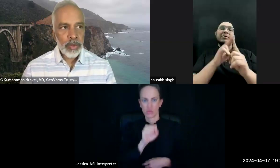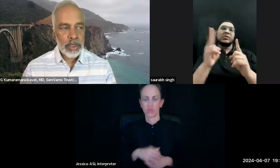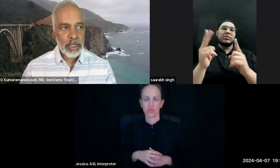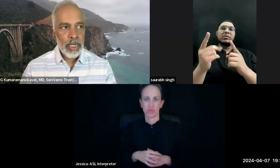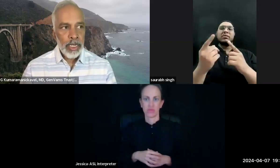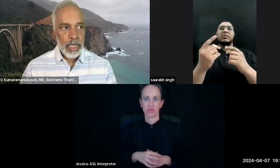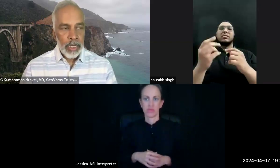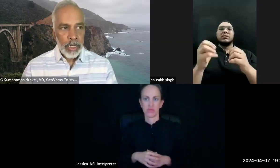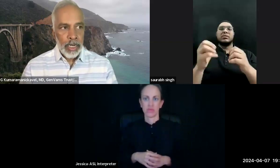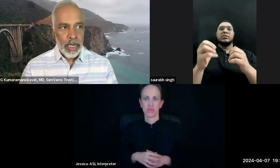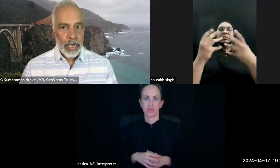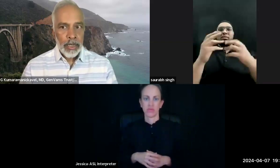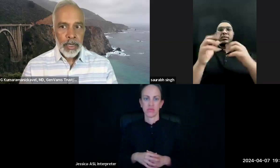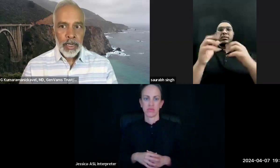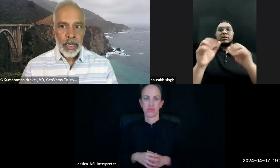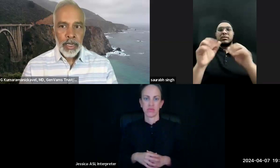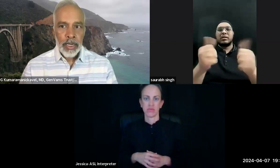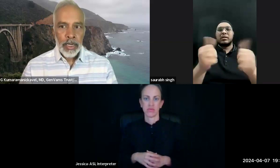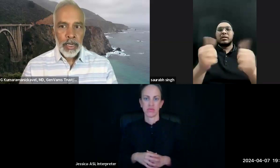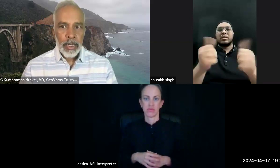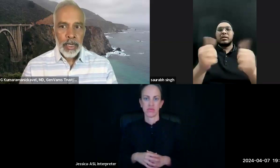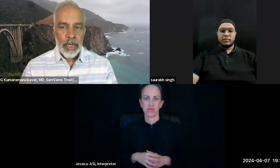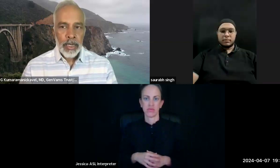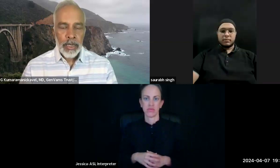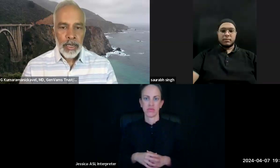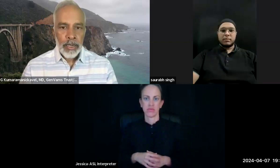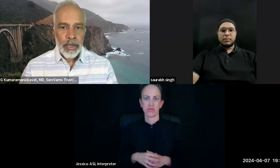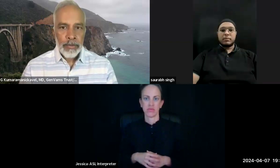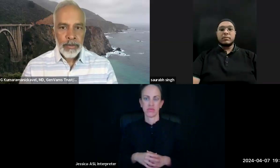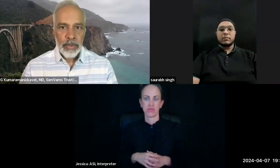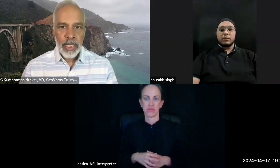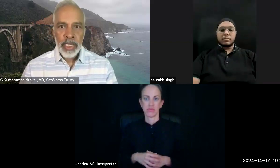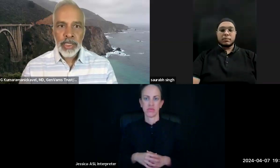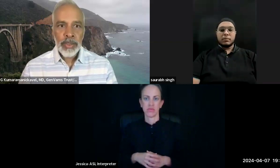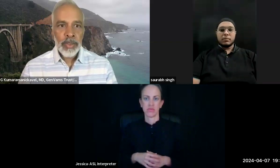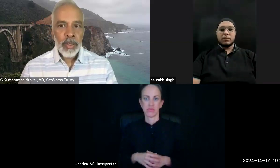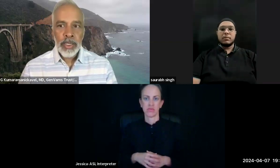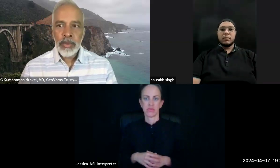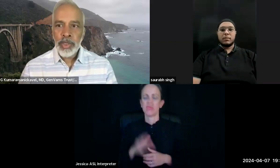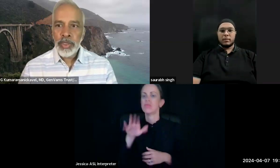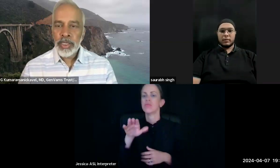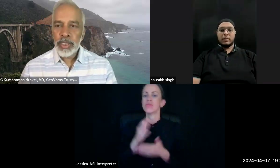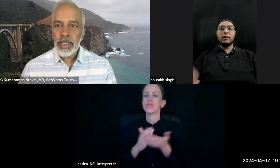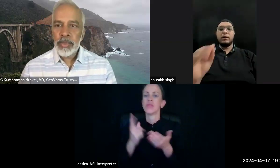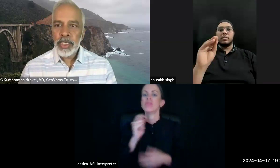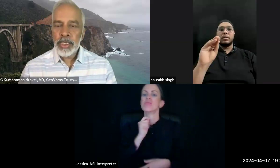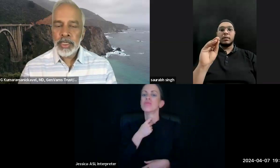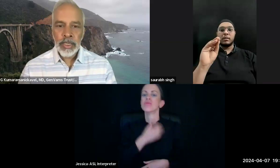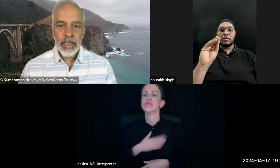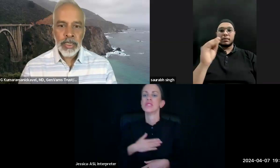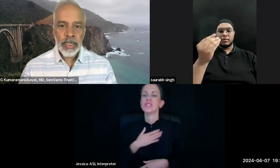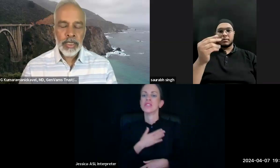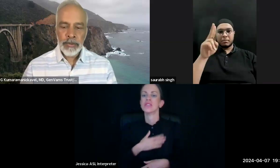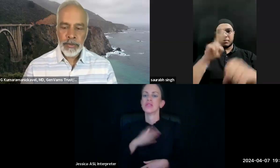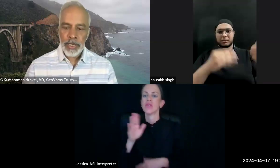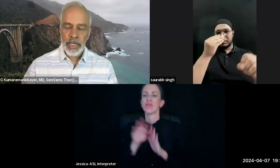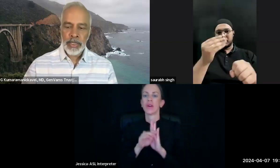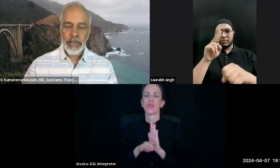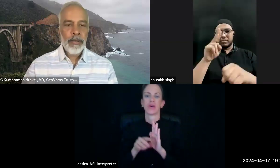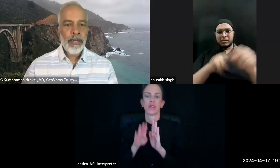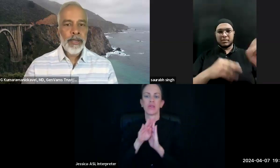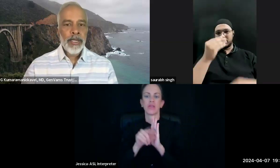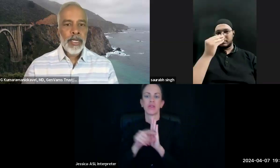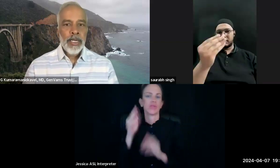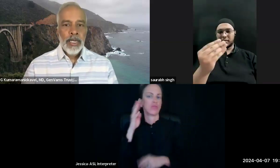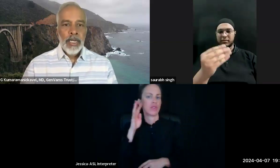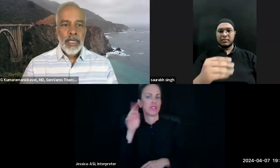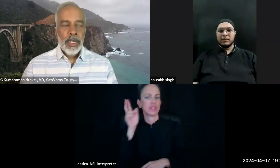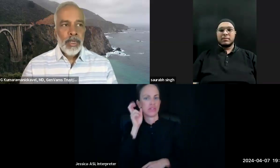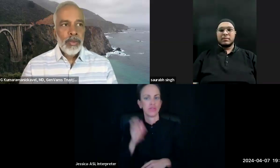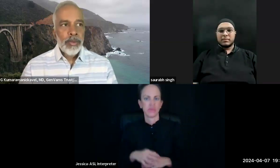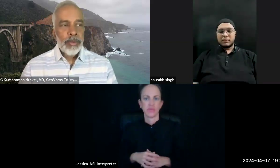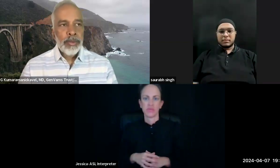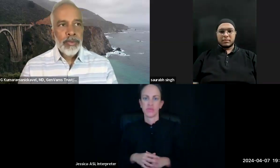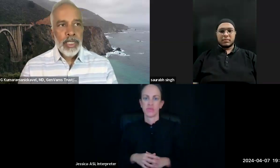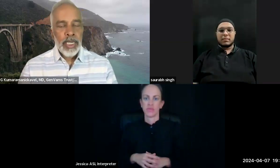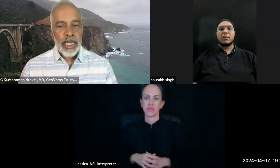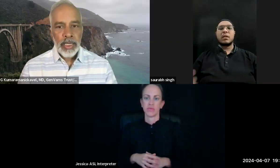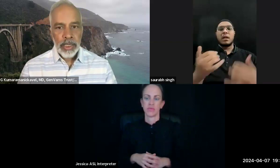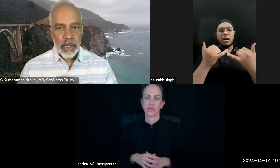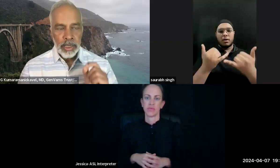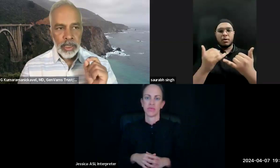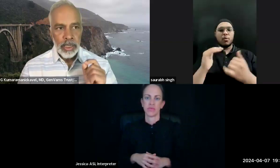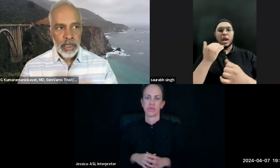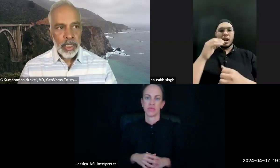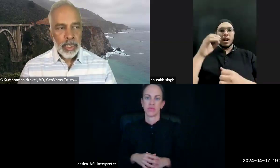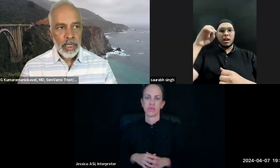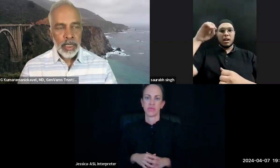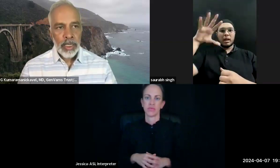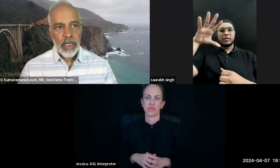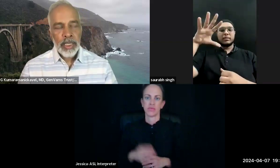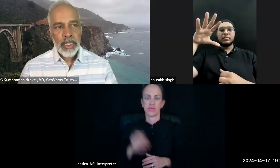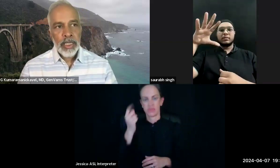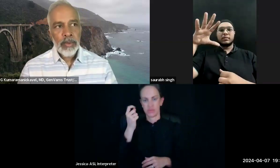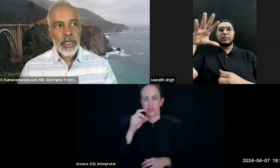cones. Somebody has to go on mute please. Okay. Now when the light strikes the the retina,